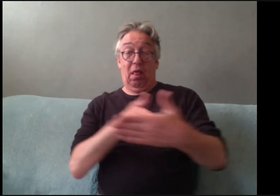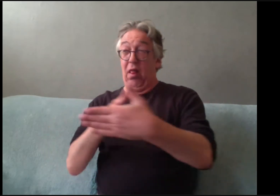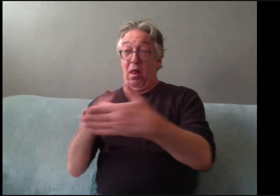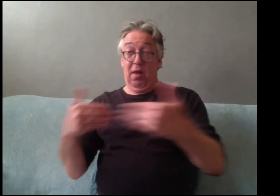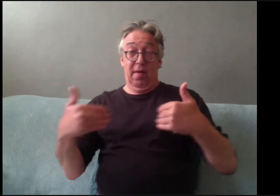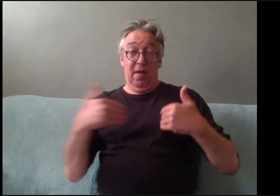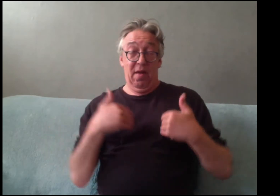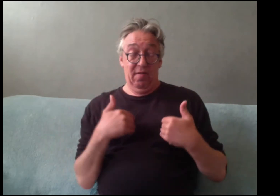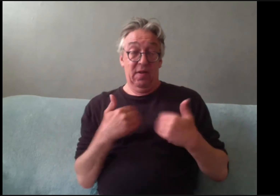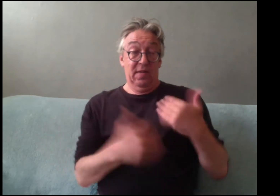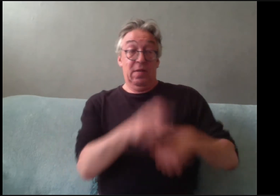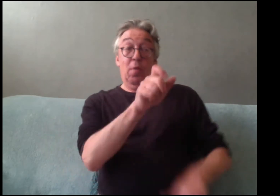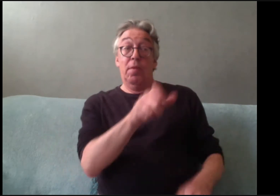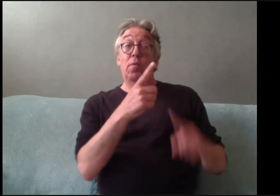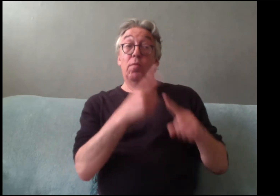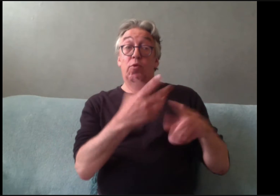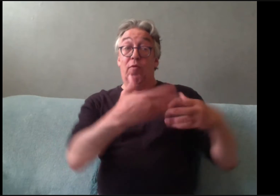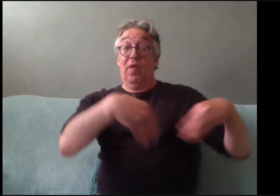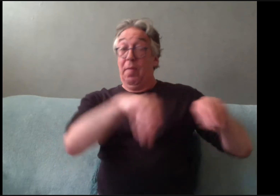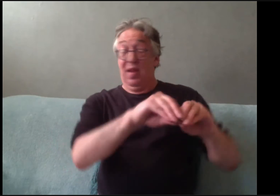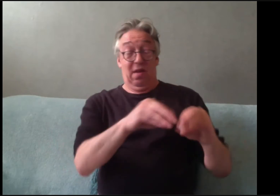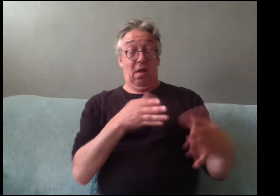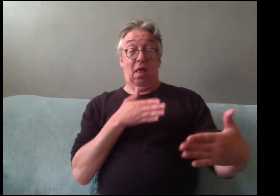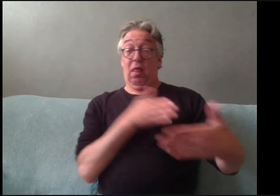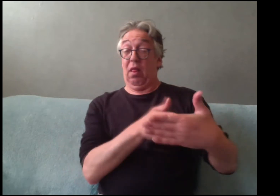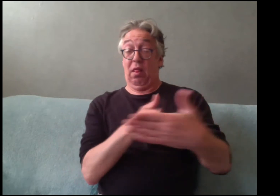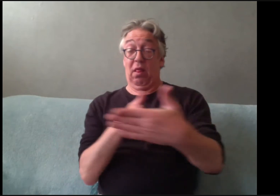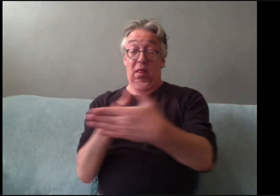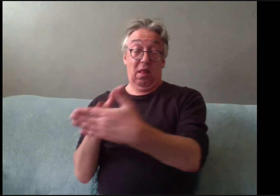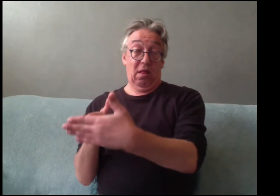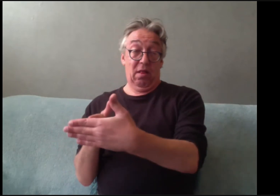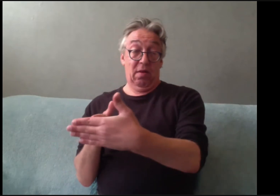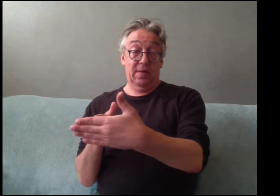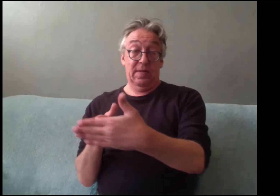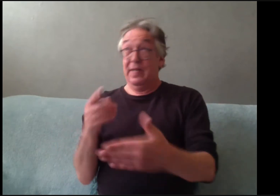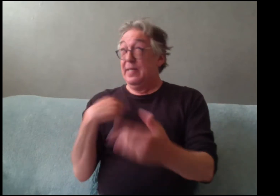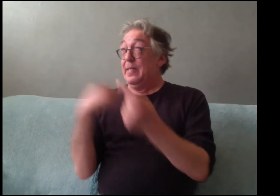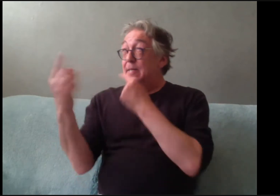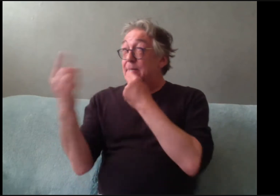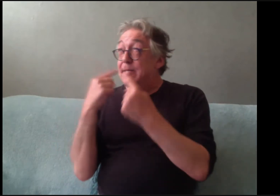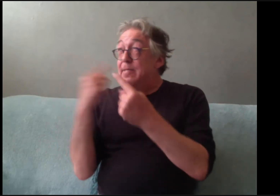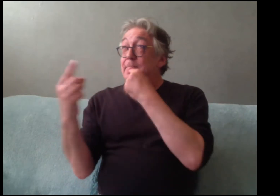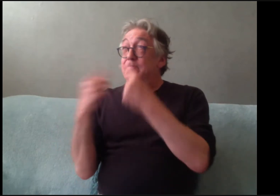and to find solutions with the help of their teams of volunteers